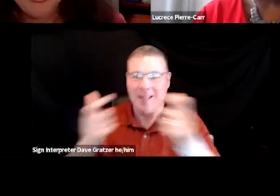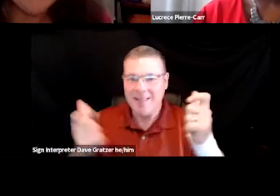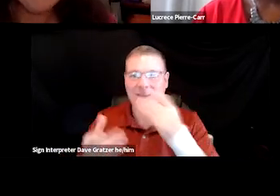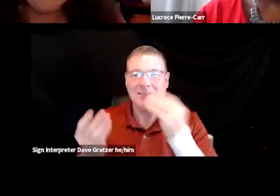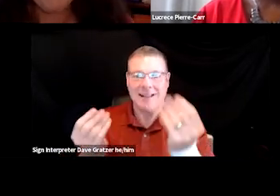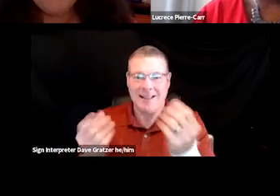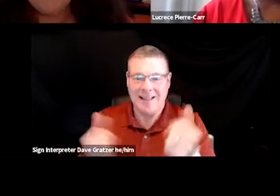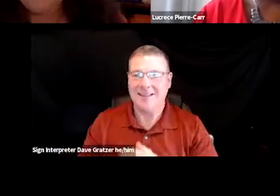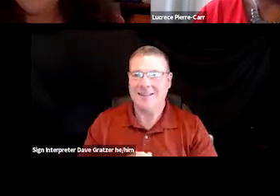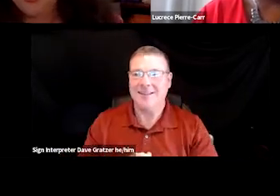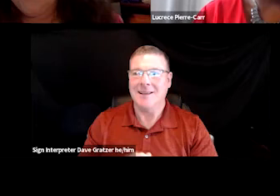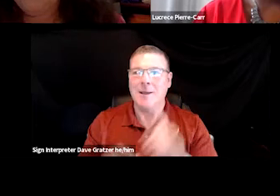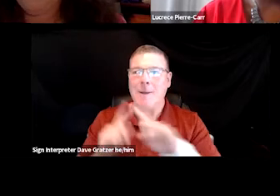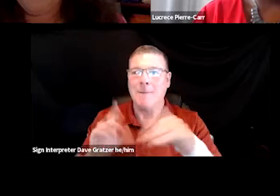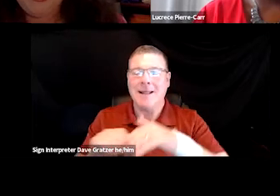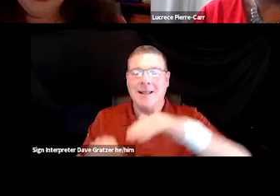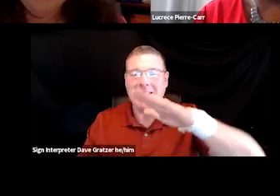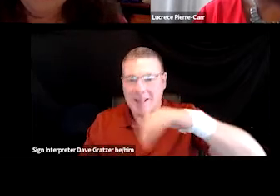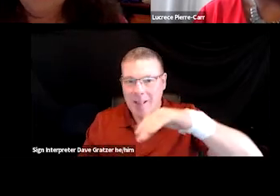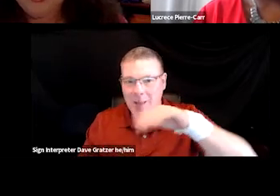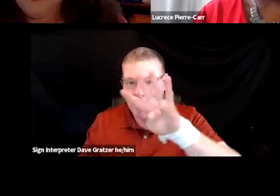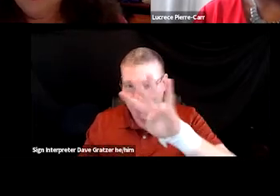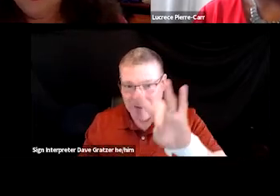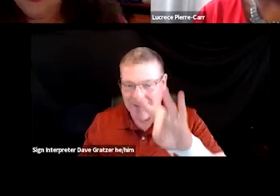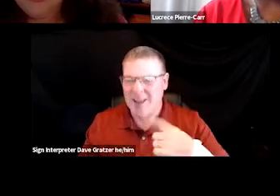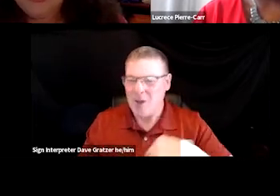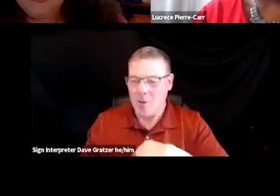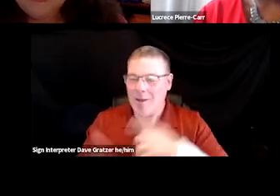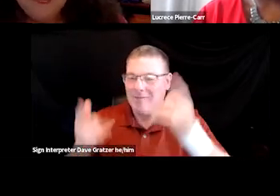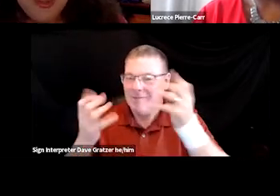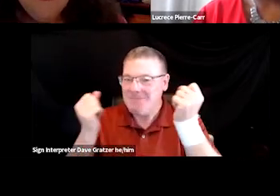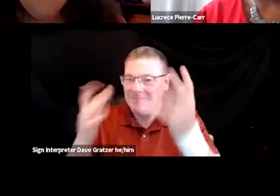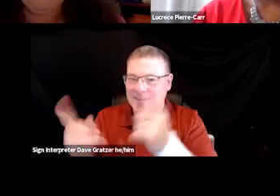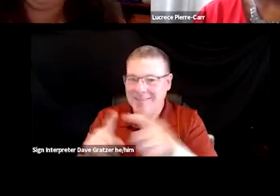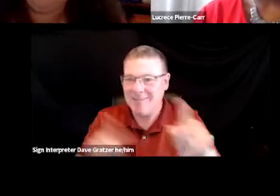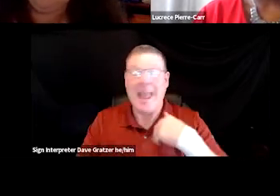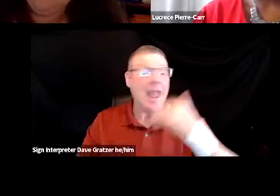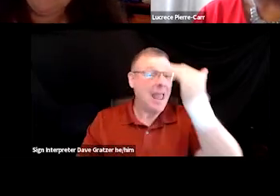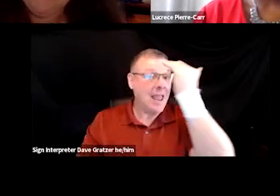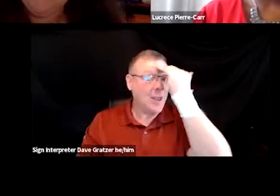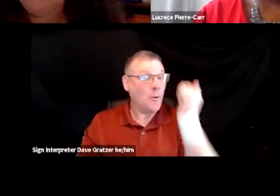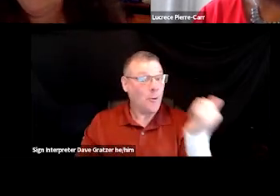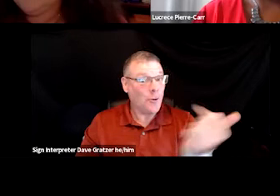But you know, down in the lower 48, we got a lot going on here. As I know everyone does though, across the country.